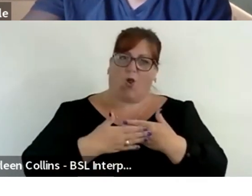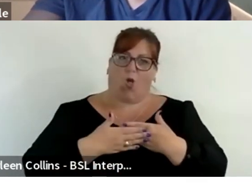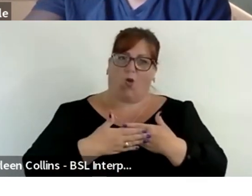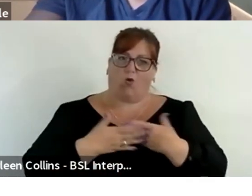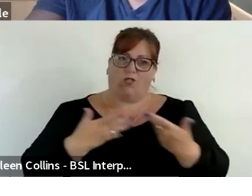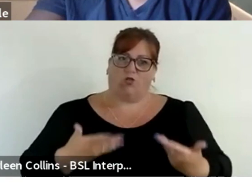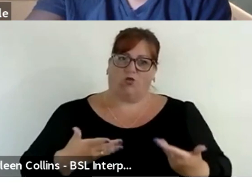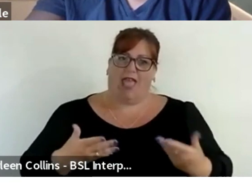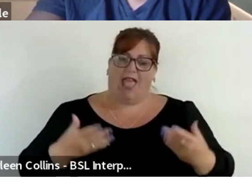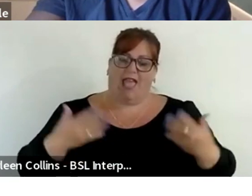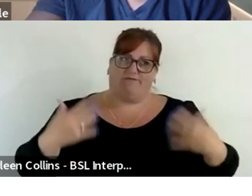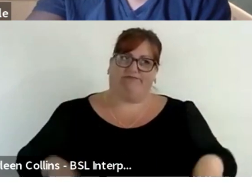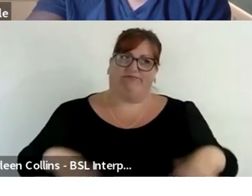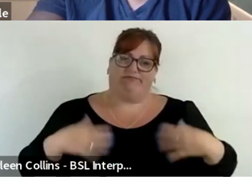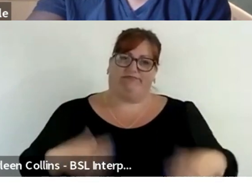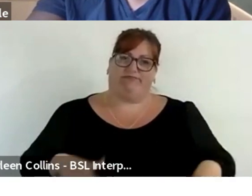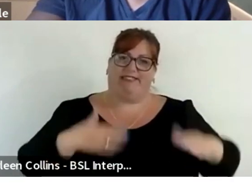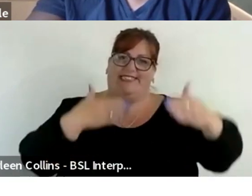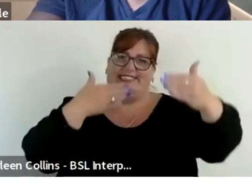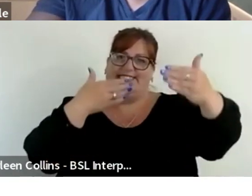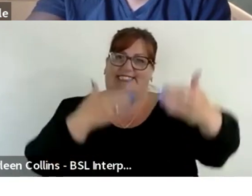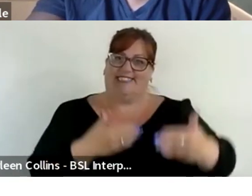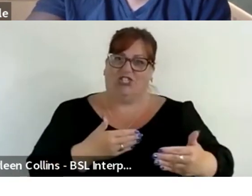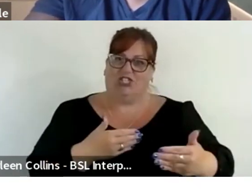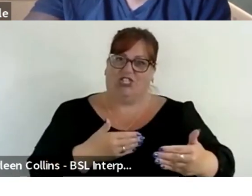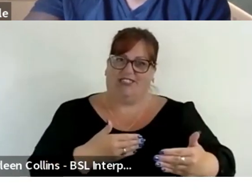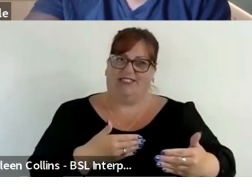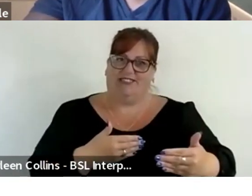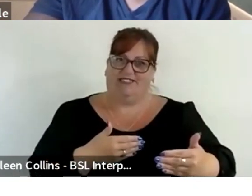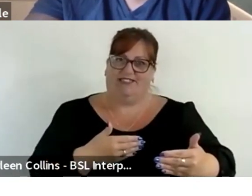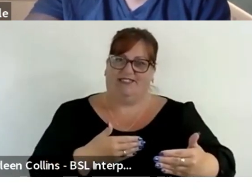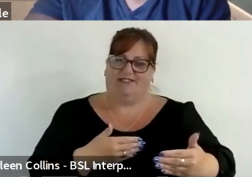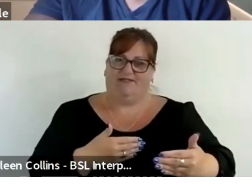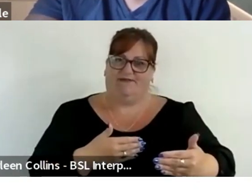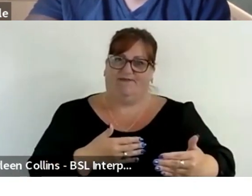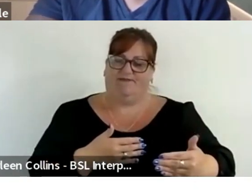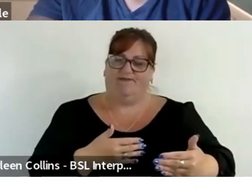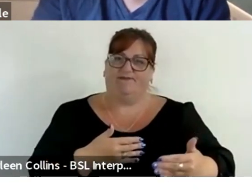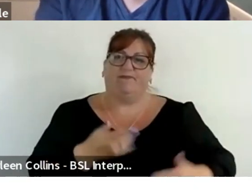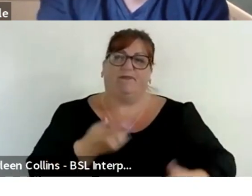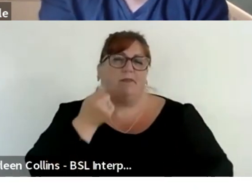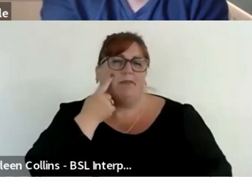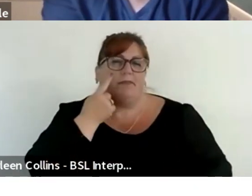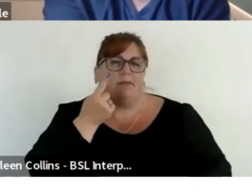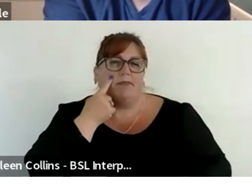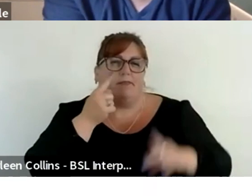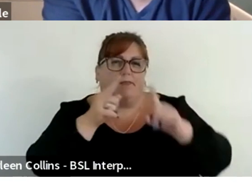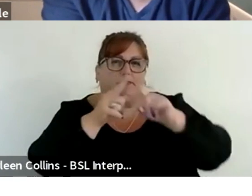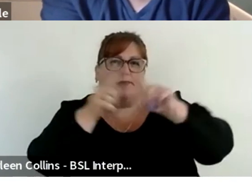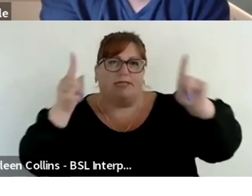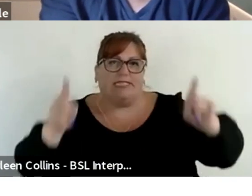There is something on the screen now where, if you have a smartphone, you